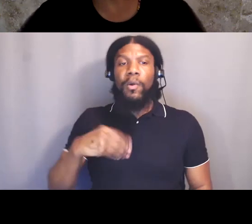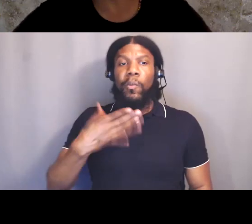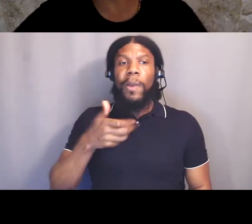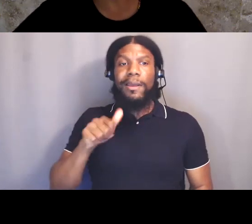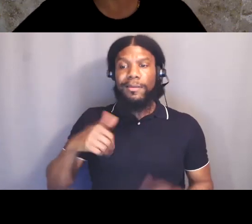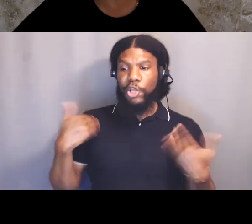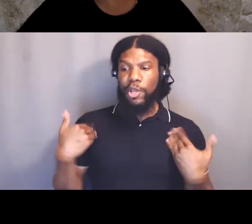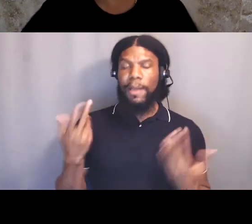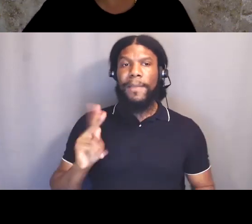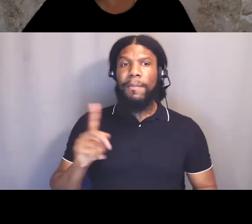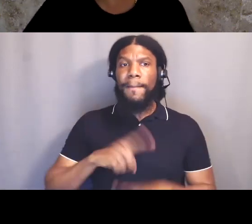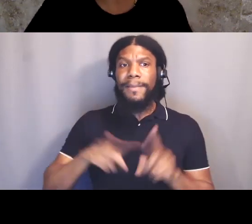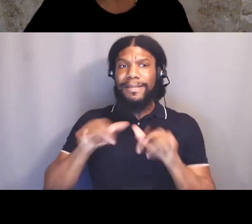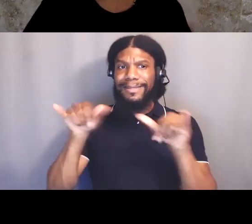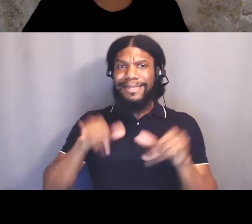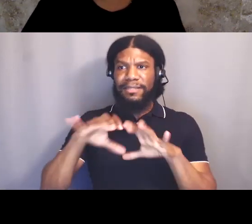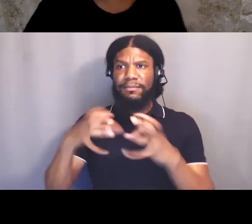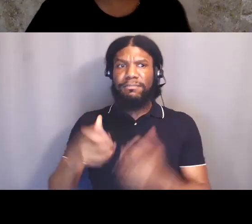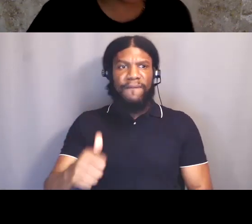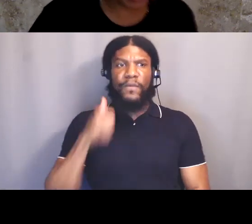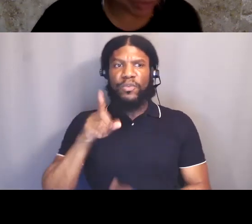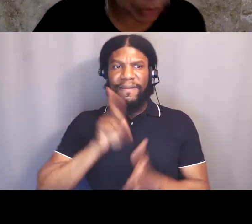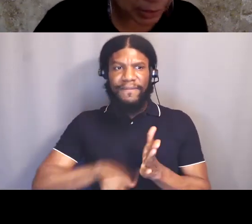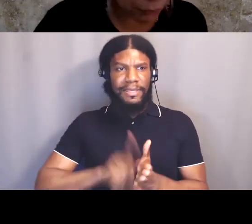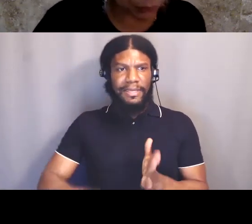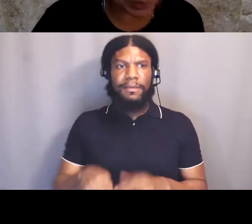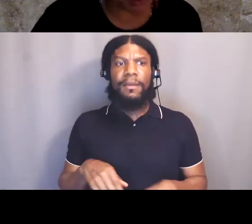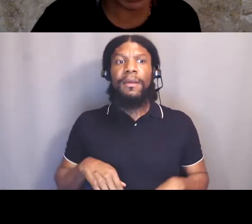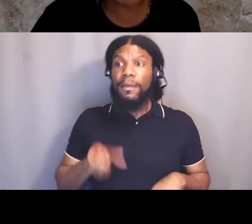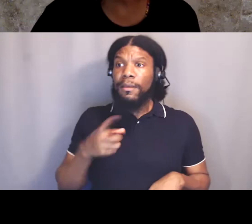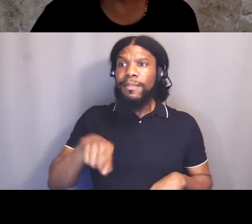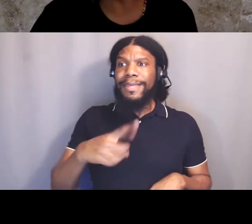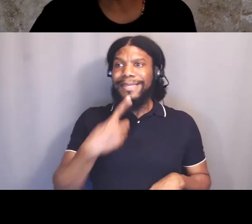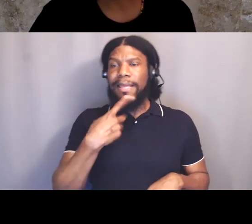in the way that they should. They say that she hung herself, we don't believe it.